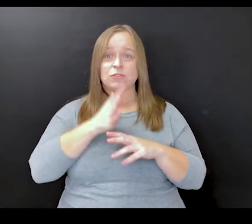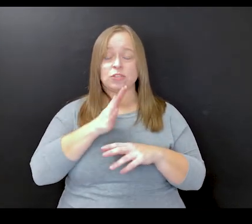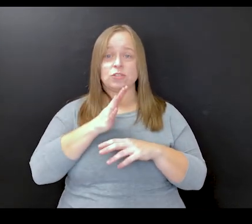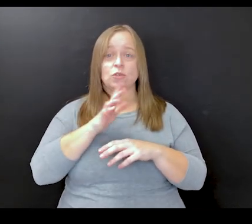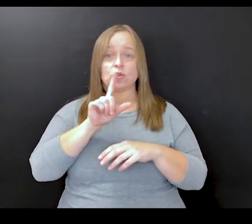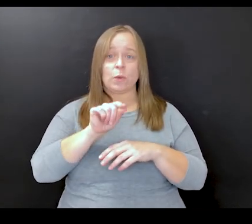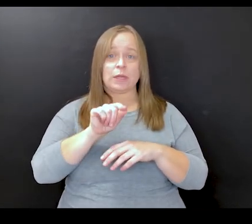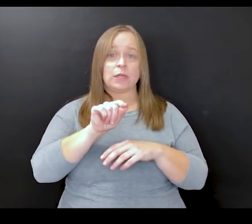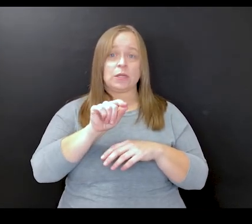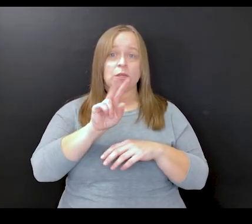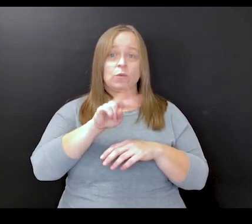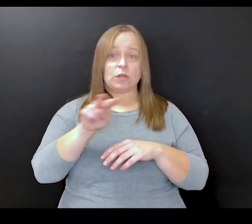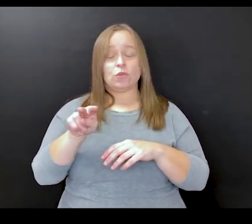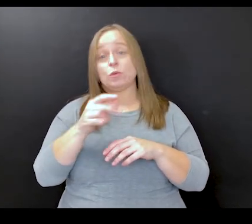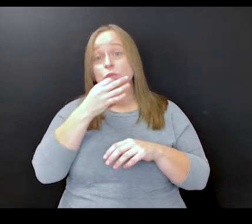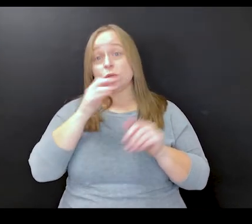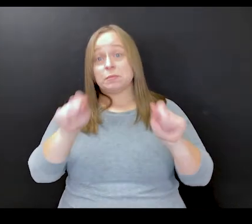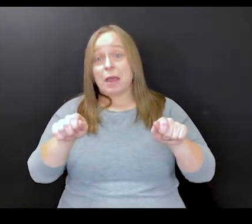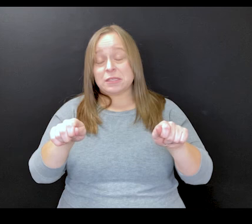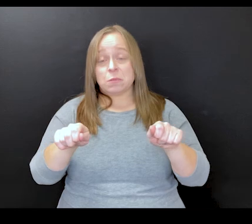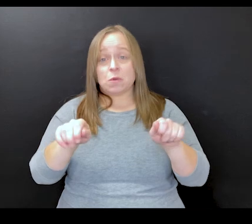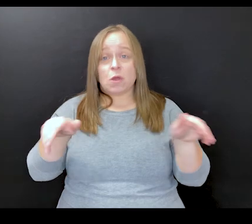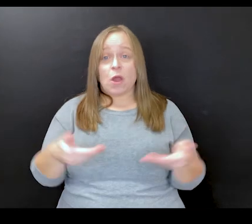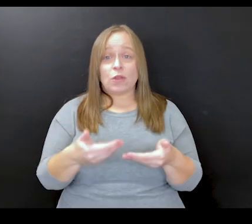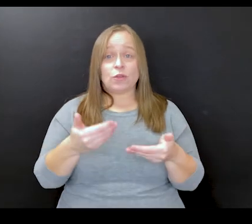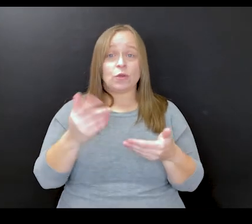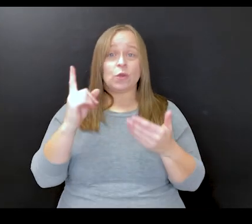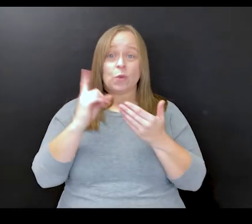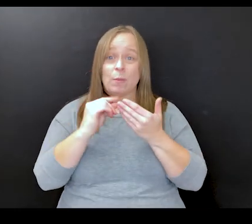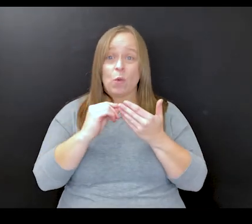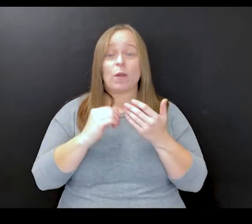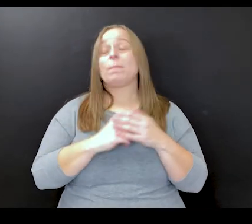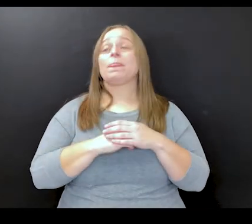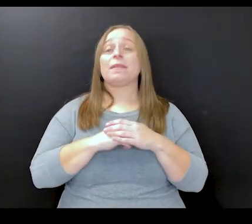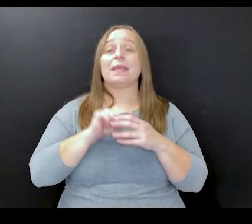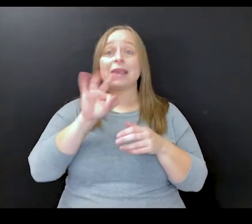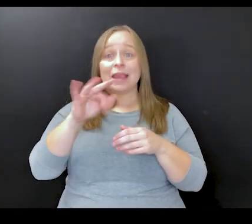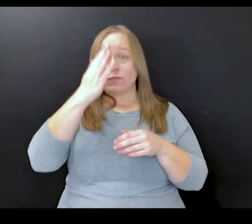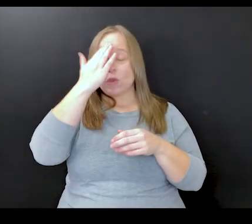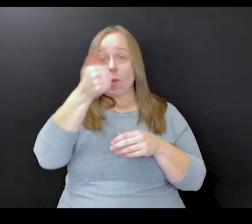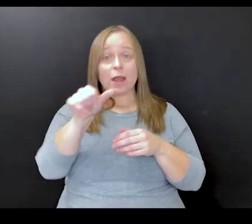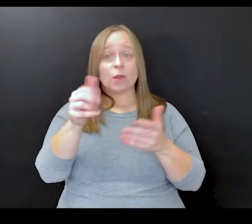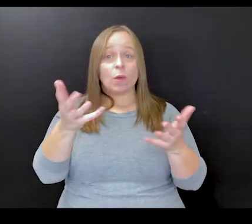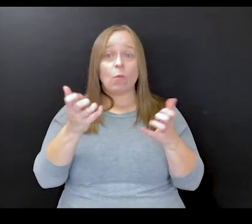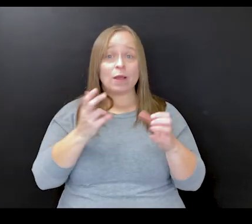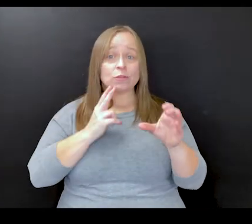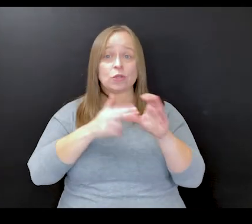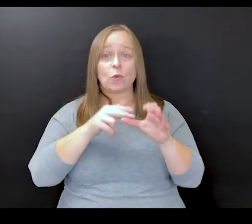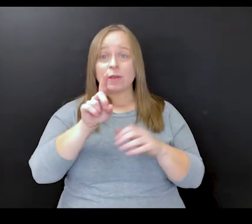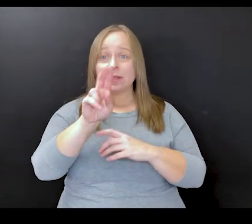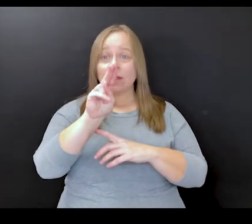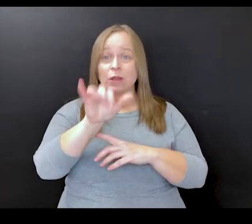in 2022, or as soon as possible. So what I would put out is if you know anyone who wants to join DRNY